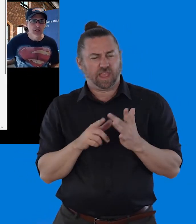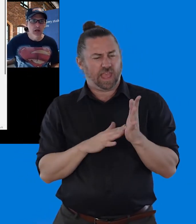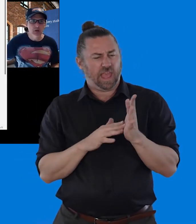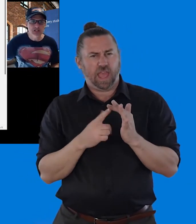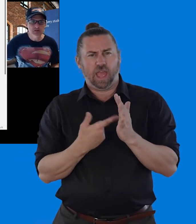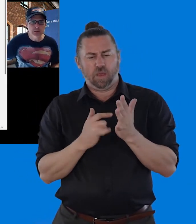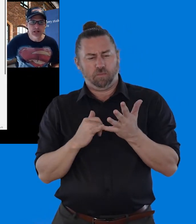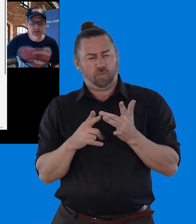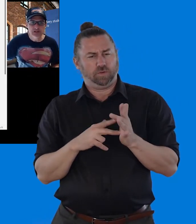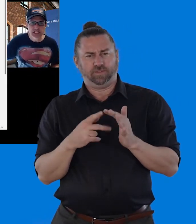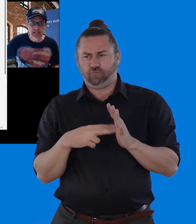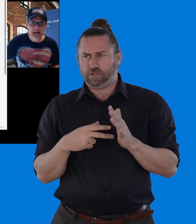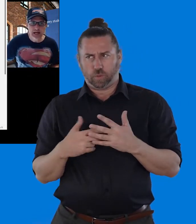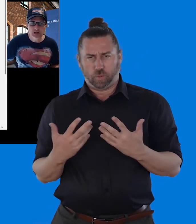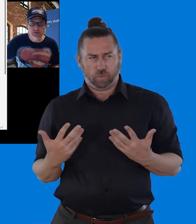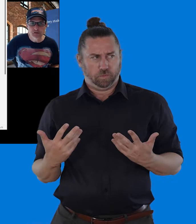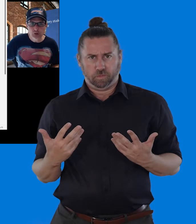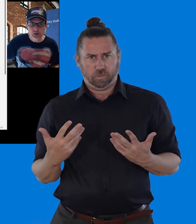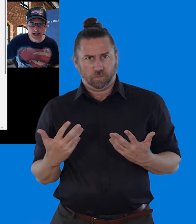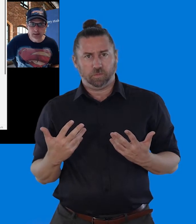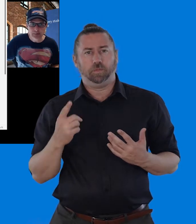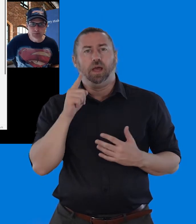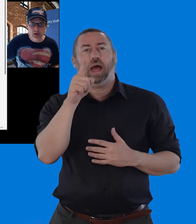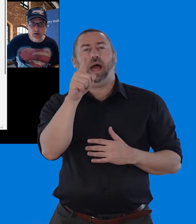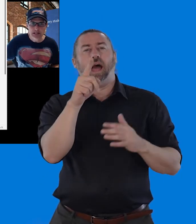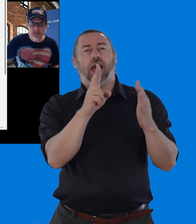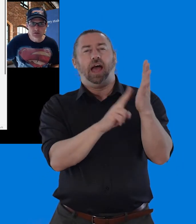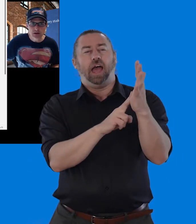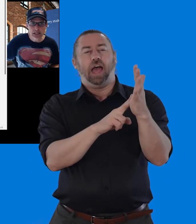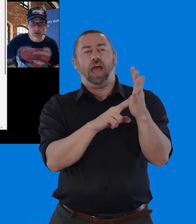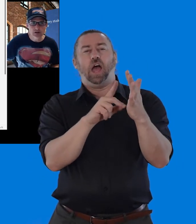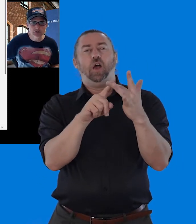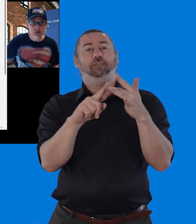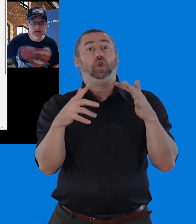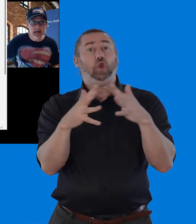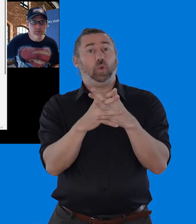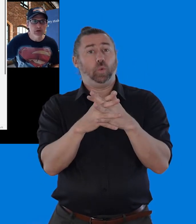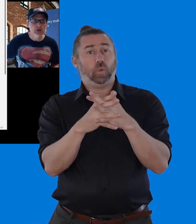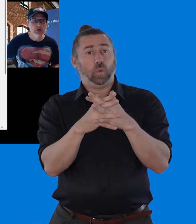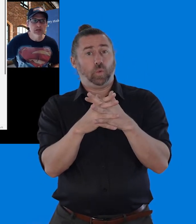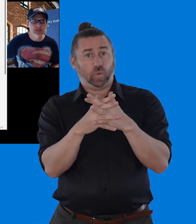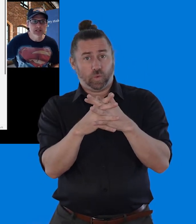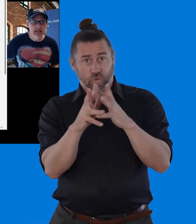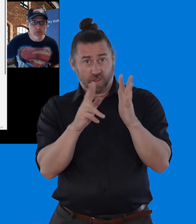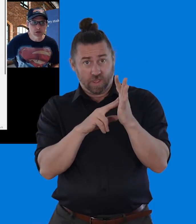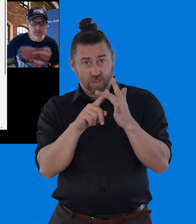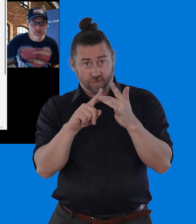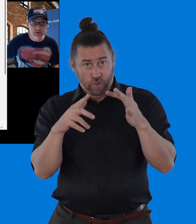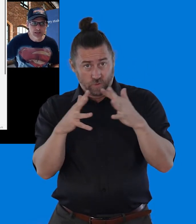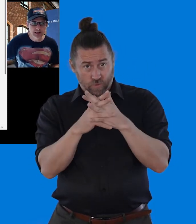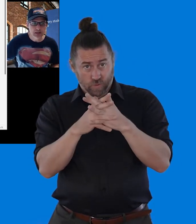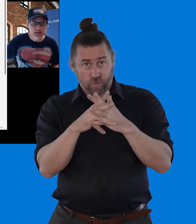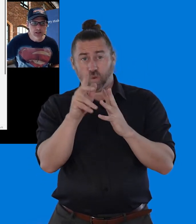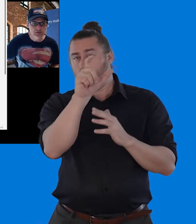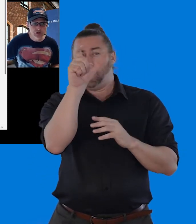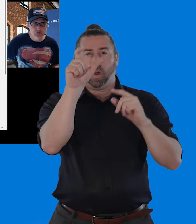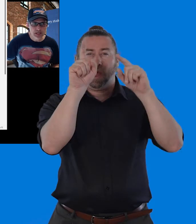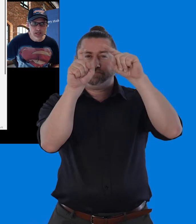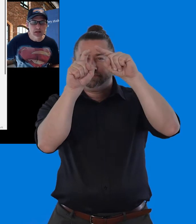Immersive Reader lives here and the View tab. Alright, so if I click on the View tab, you can see Immersive Reader lives over here.